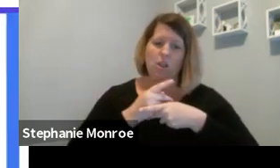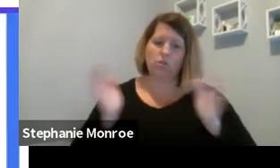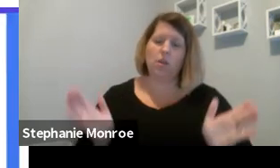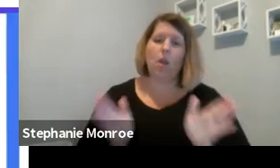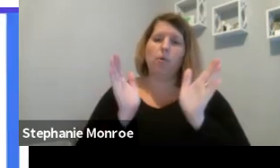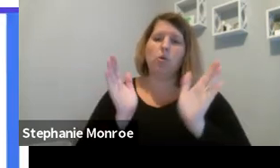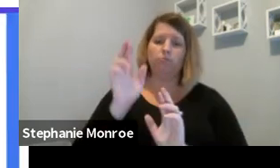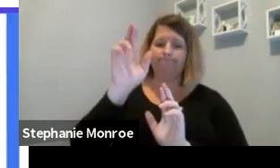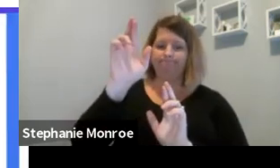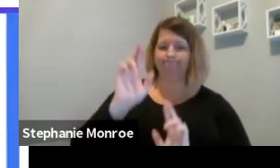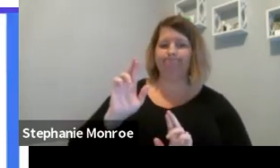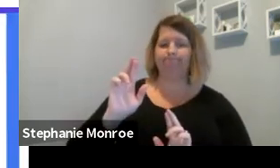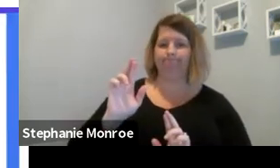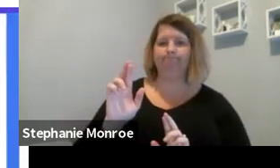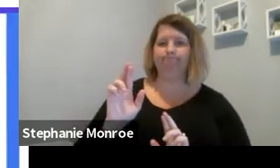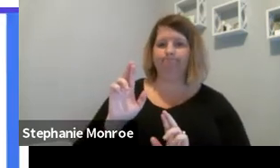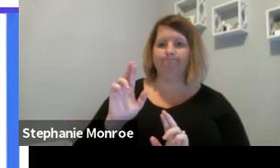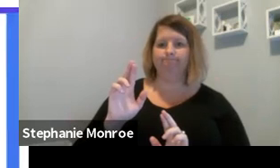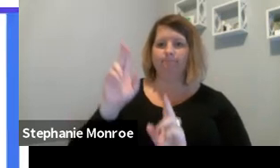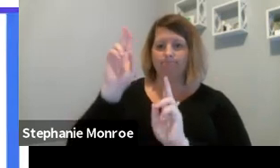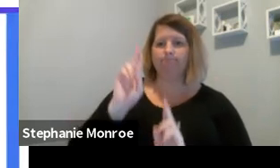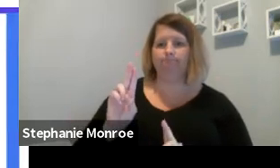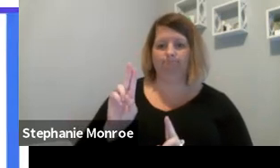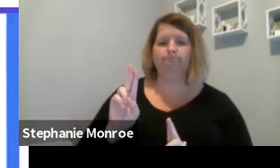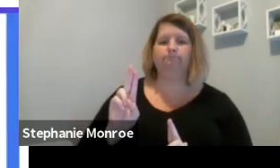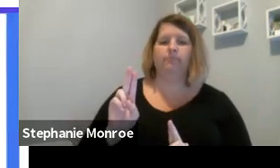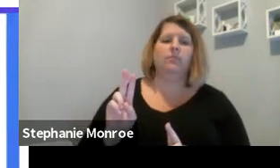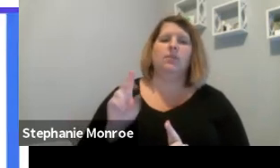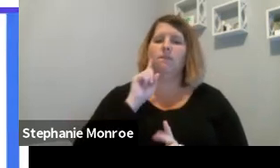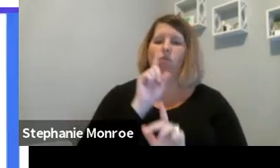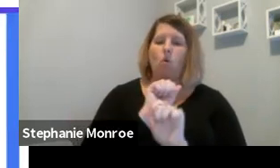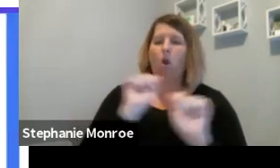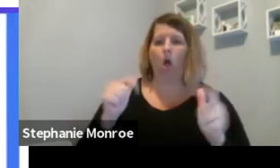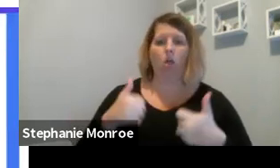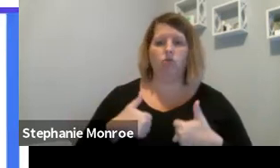that promotes dignity and respect in all survivors